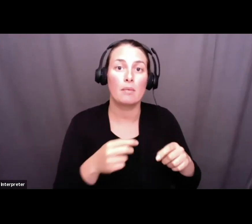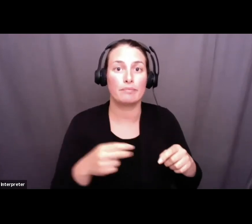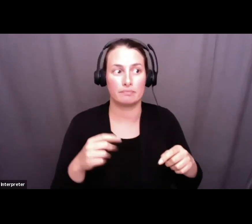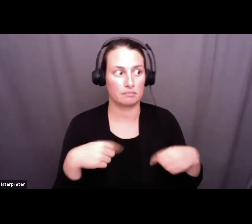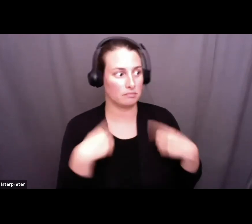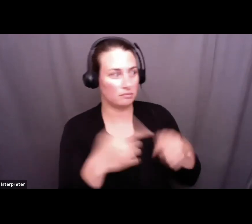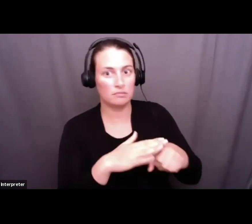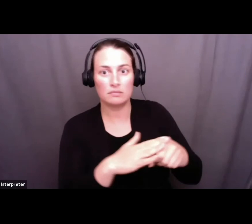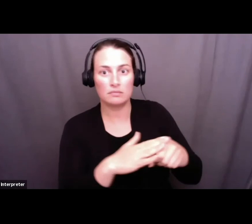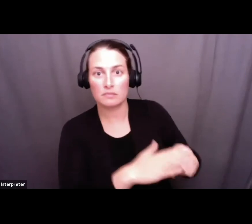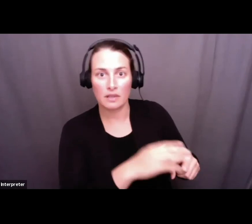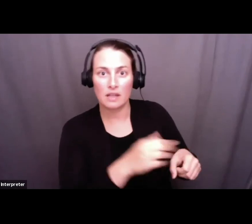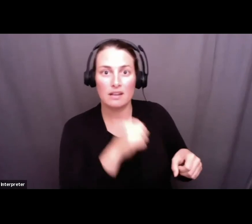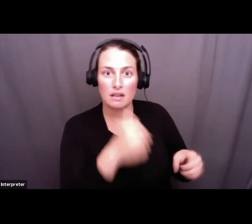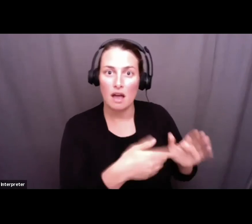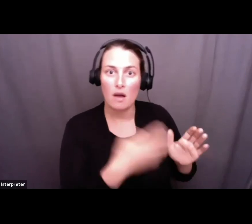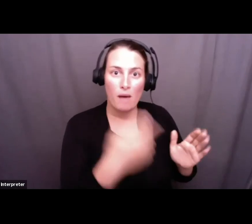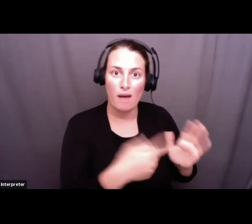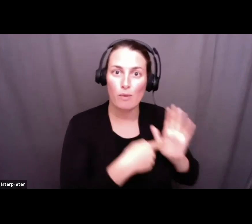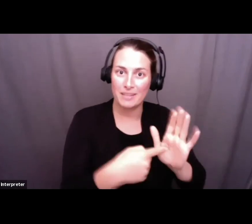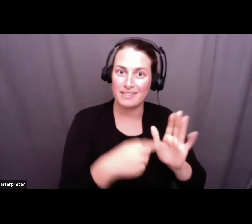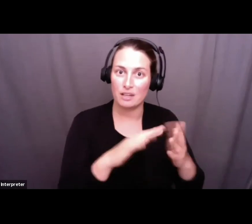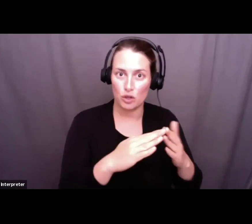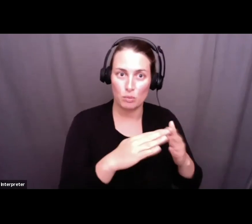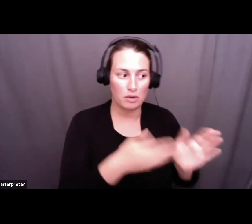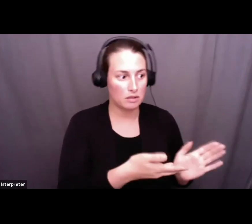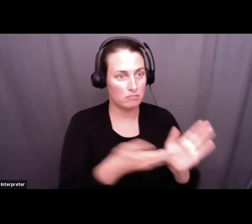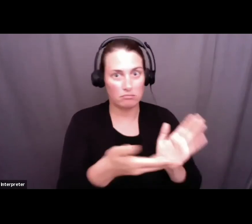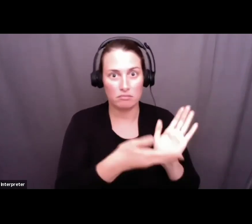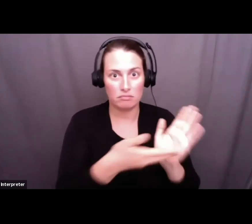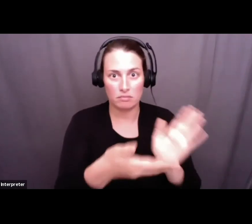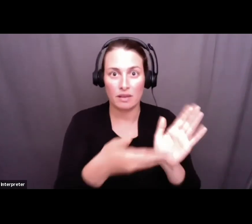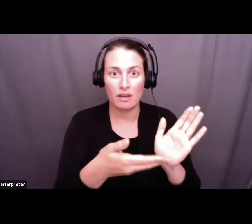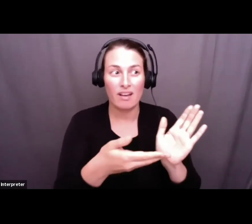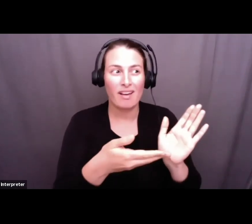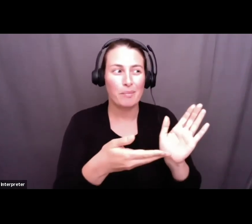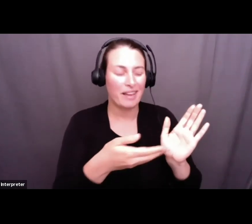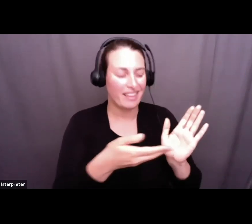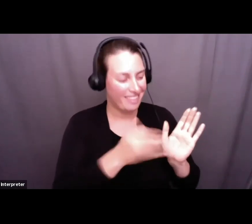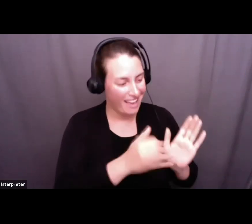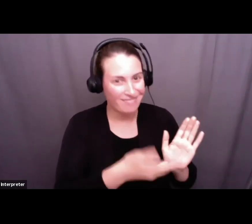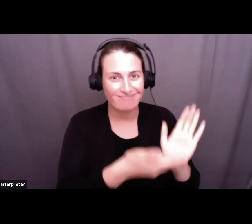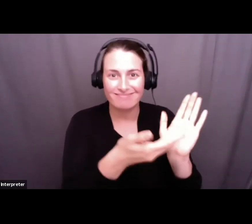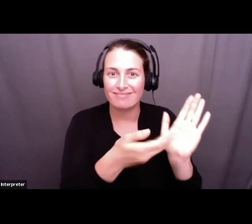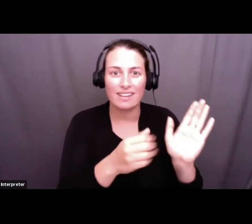communities, the success rate has not been necessarily what the NIH would like to see